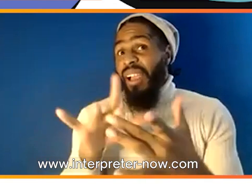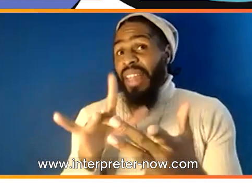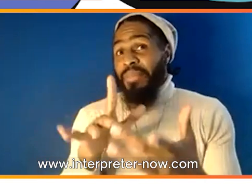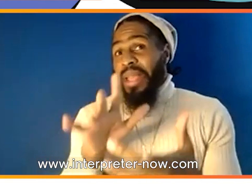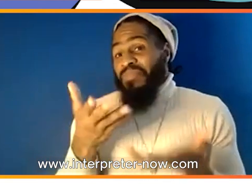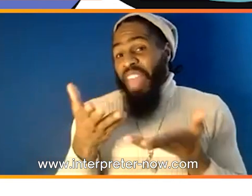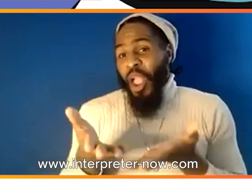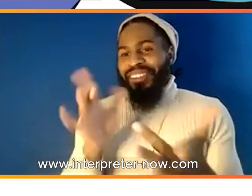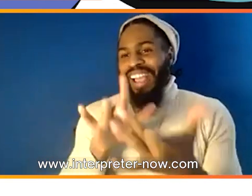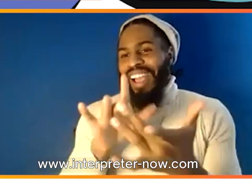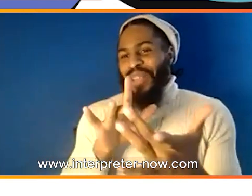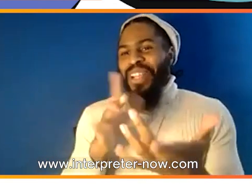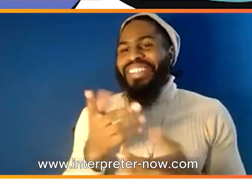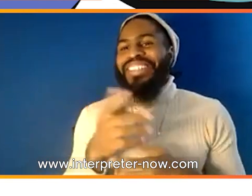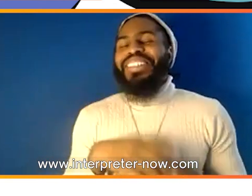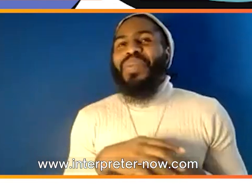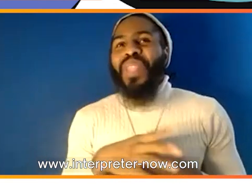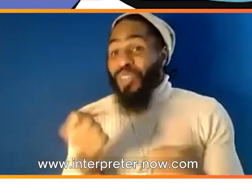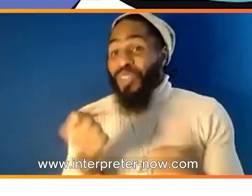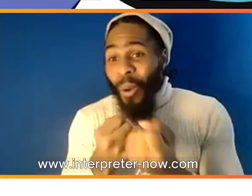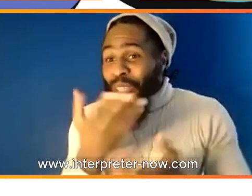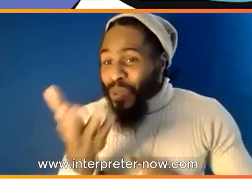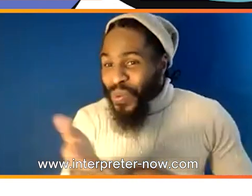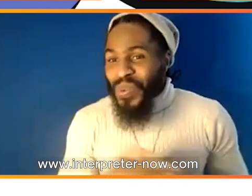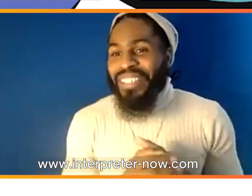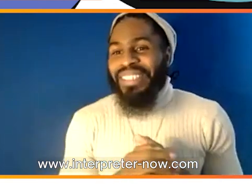I'm with pretty active there with, again, to your point earlier, supporting you, and